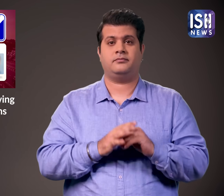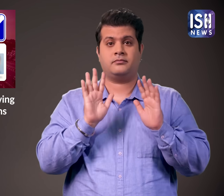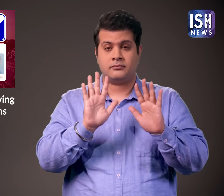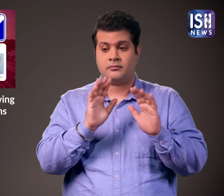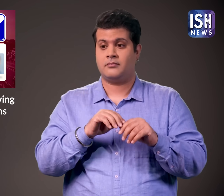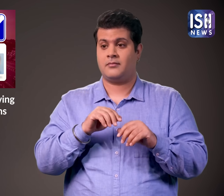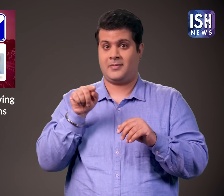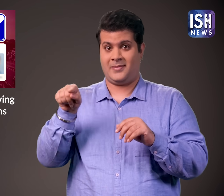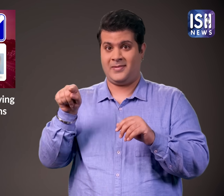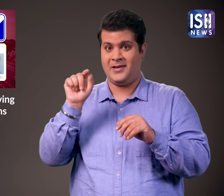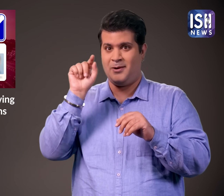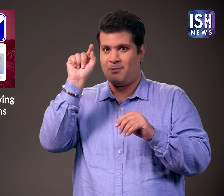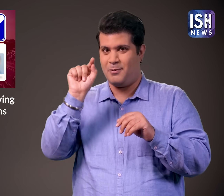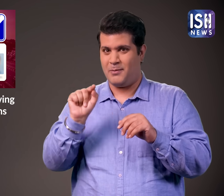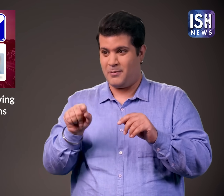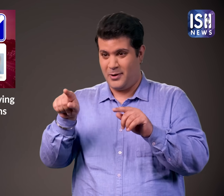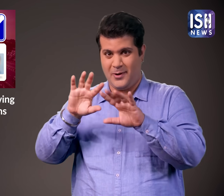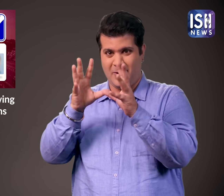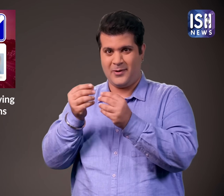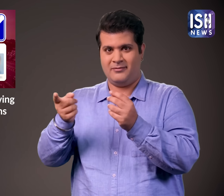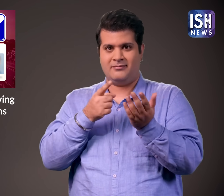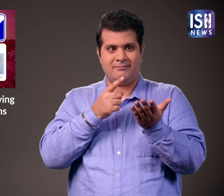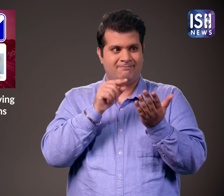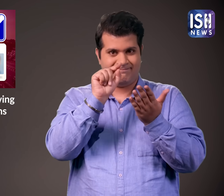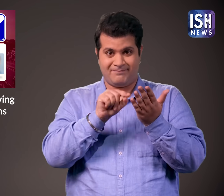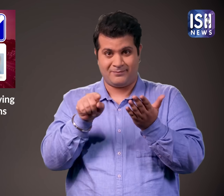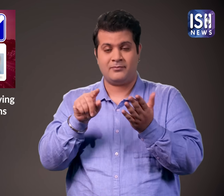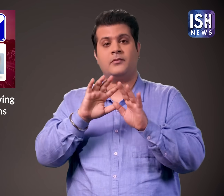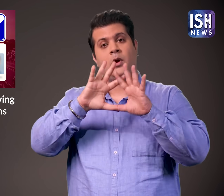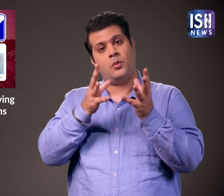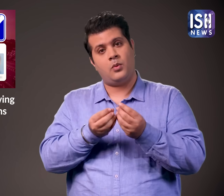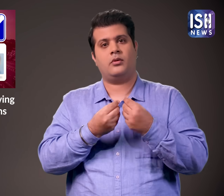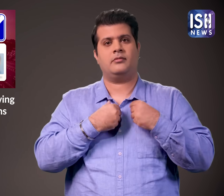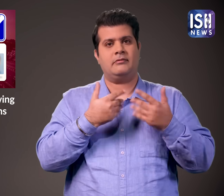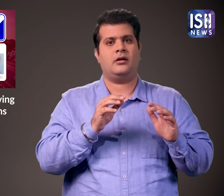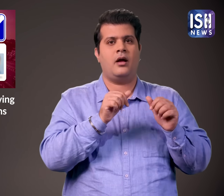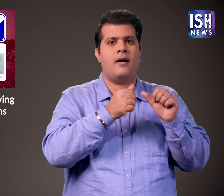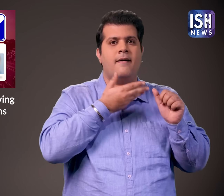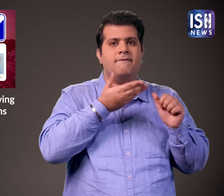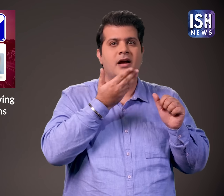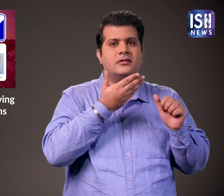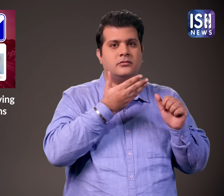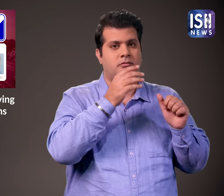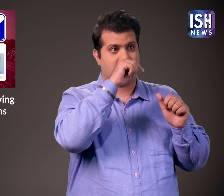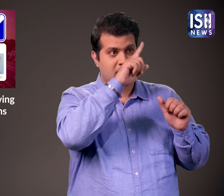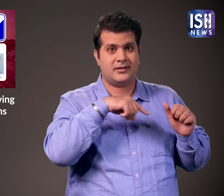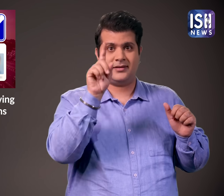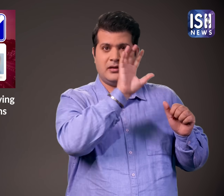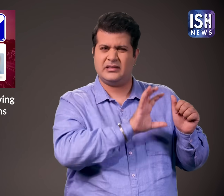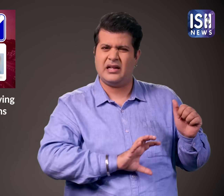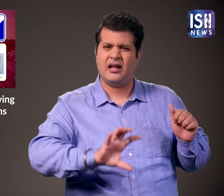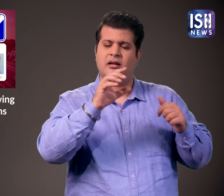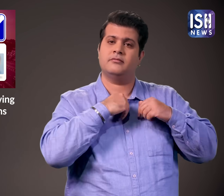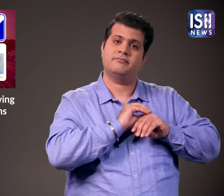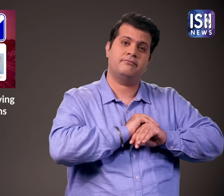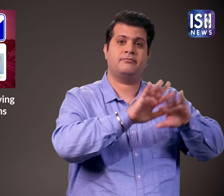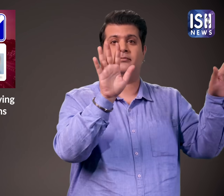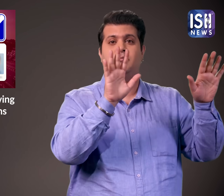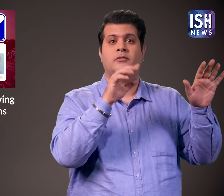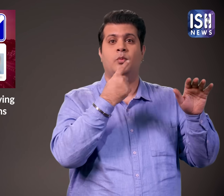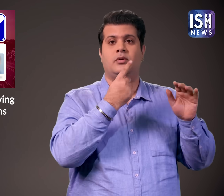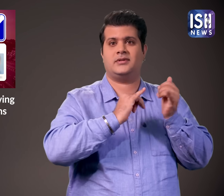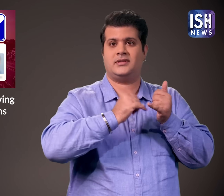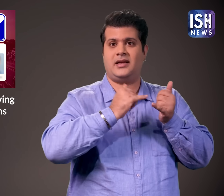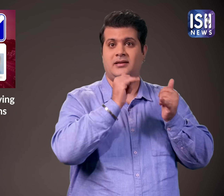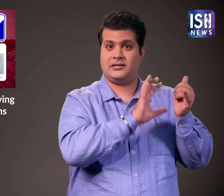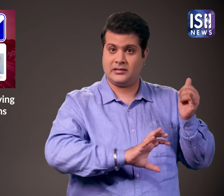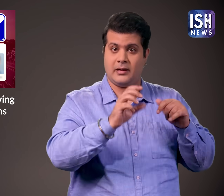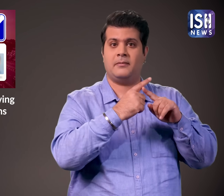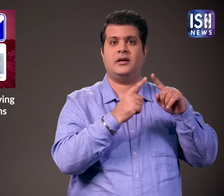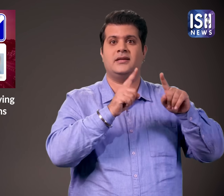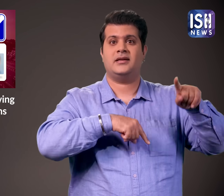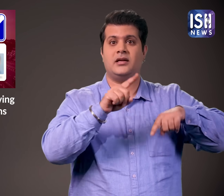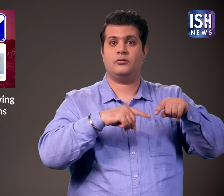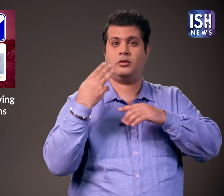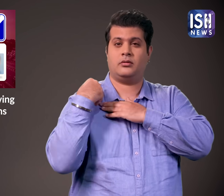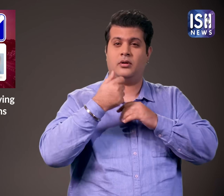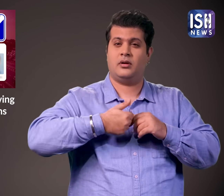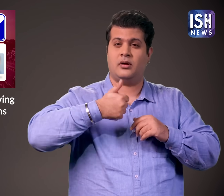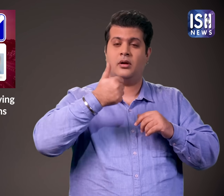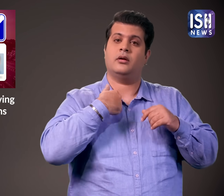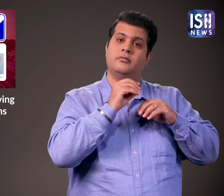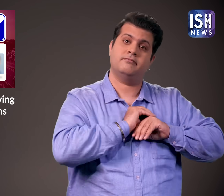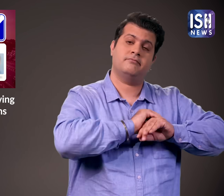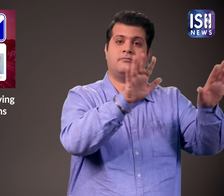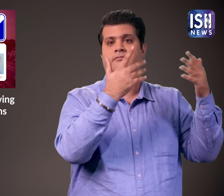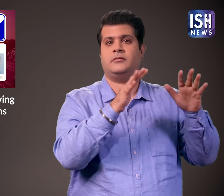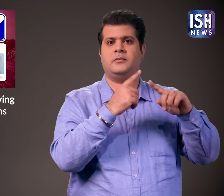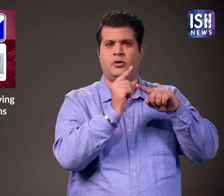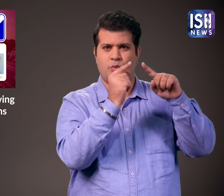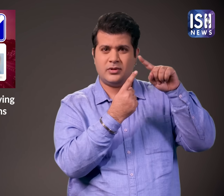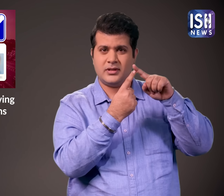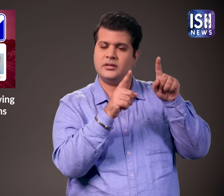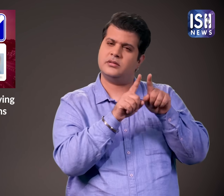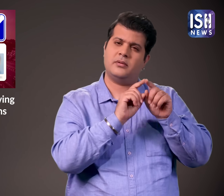the advisory was already issued to all Principal Secretaries and all Transport Commissioners of every State and Union Territory,